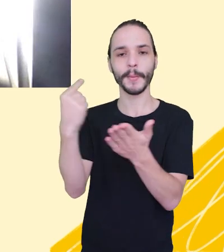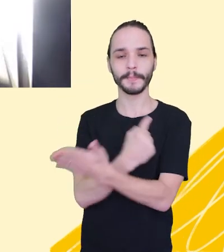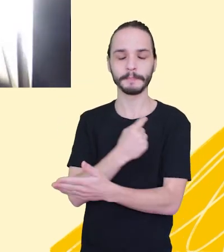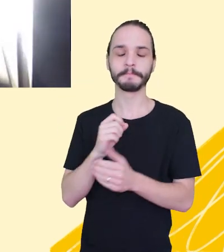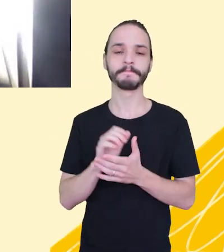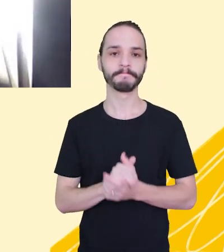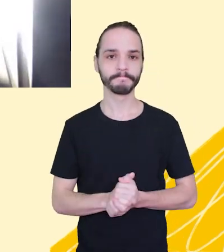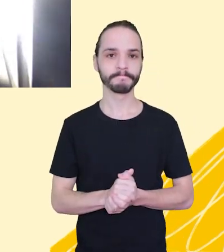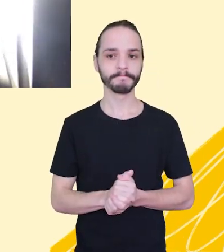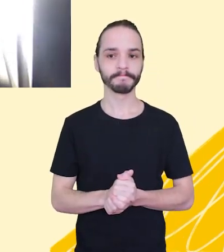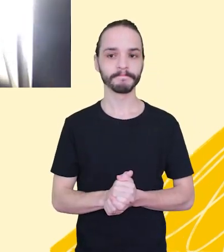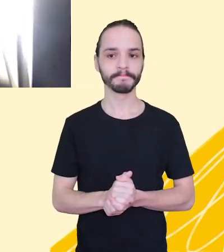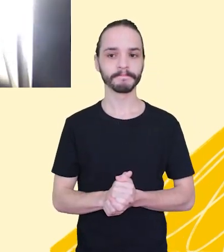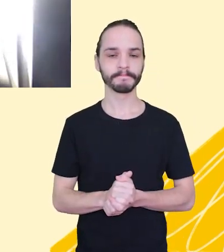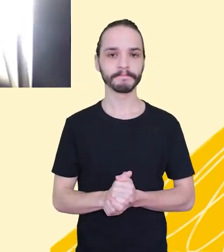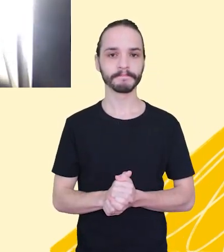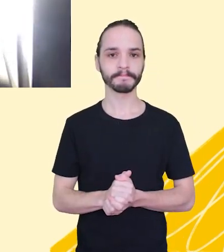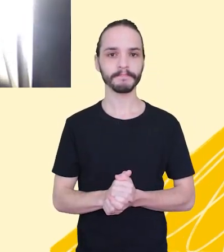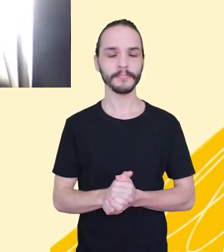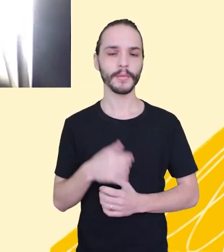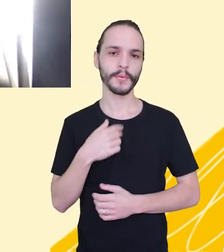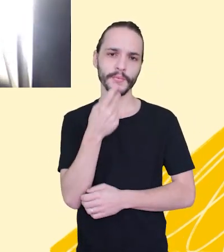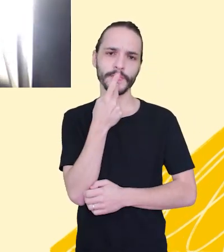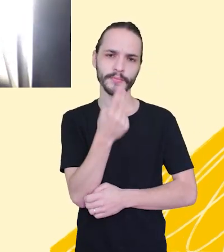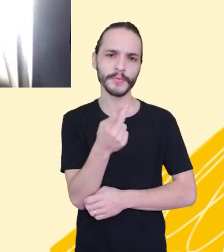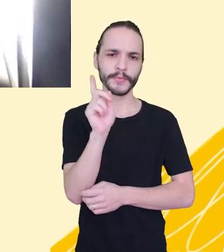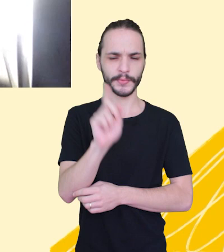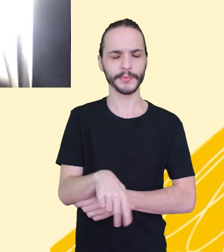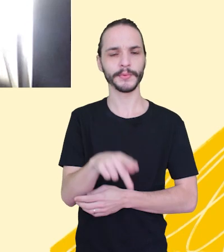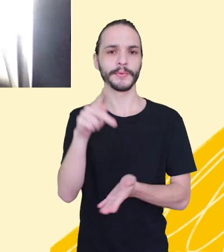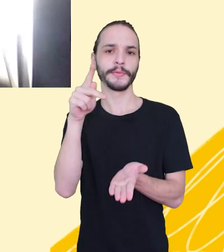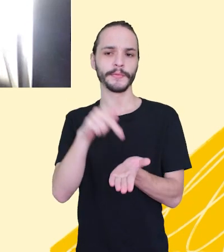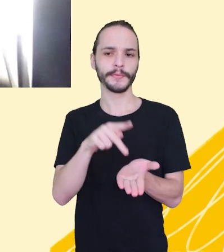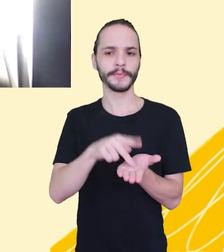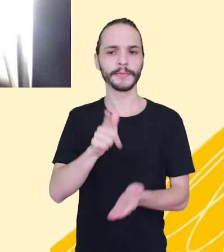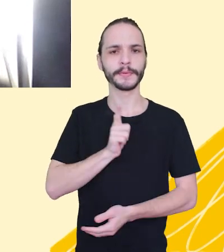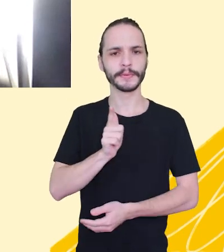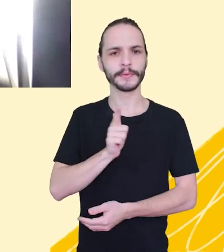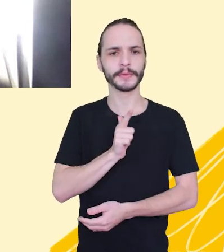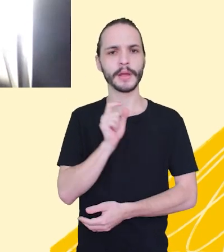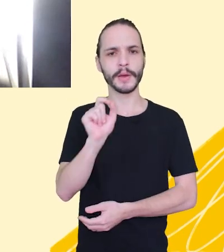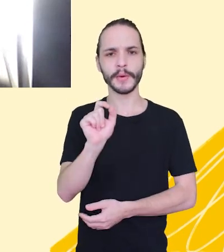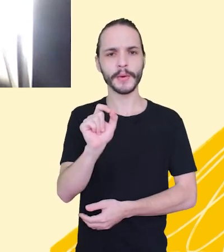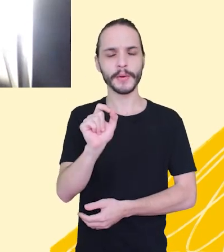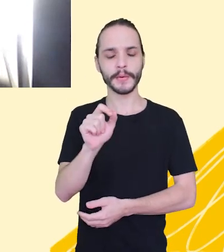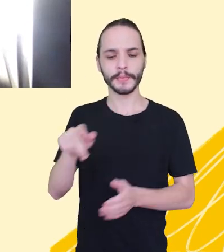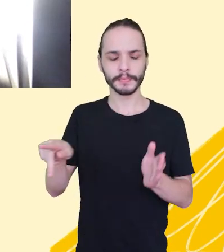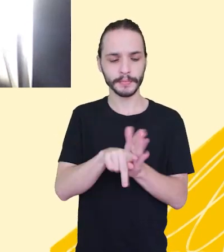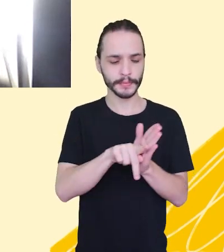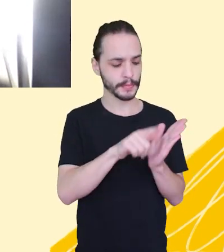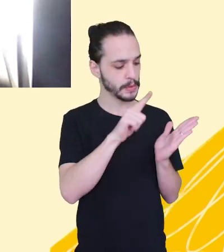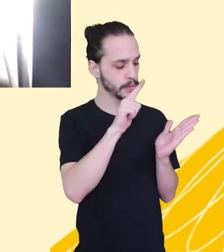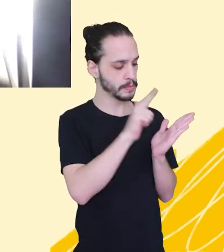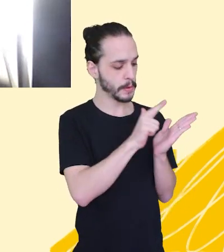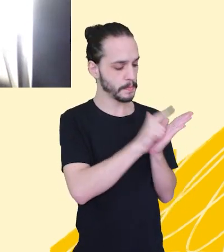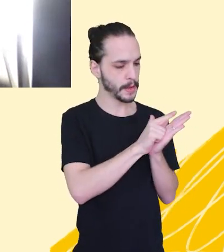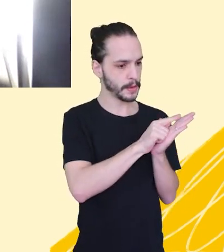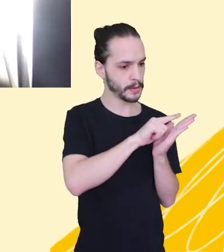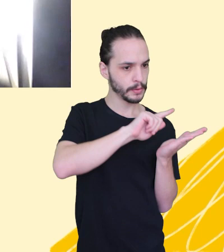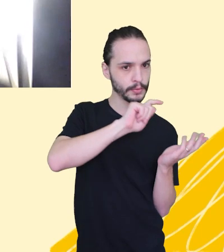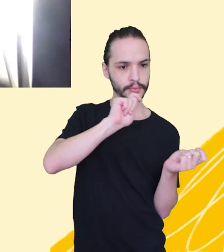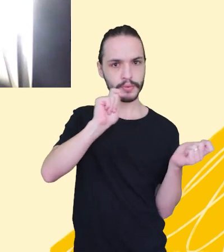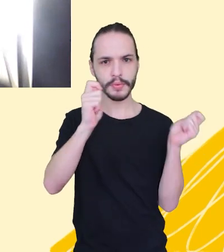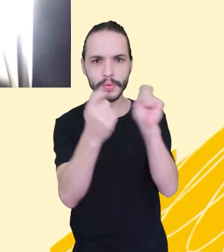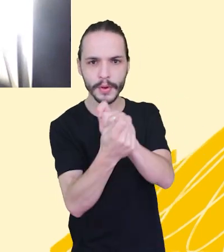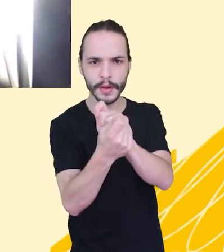I would say that it's true that there is a step from the paper to the image